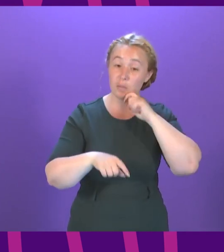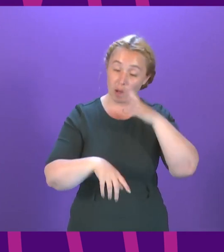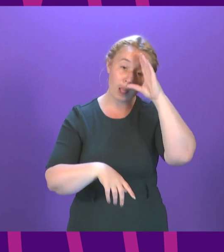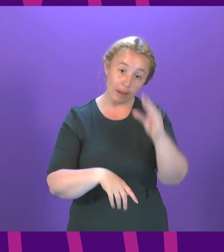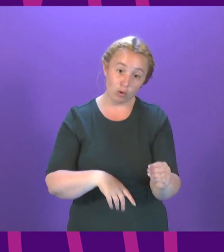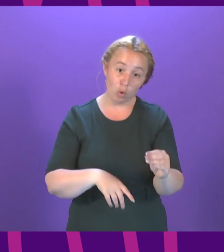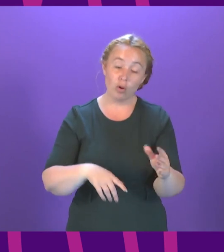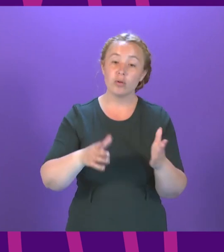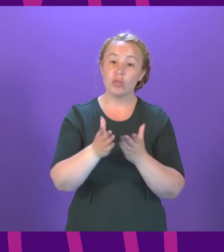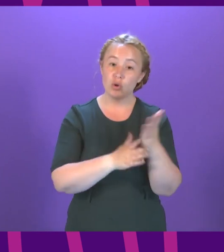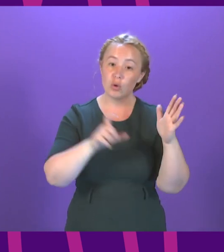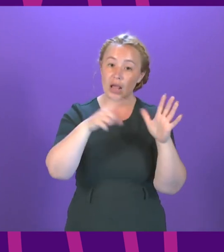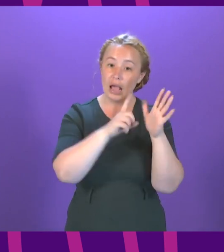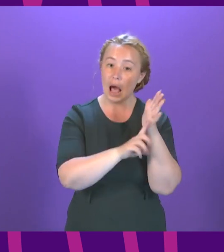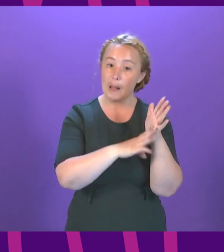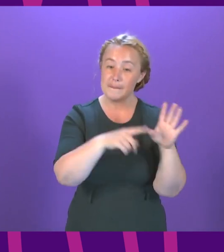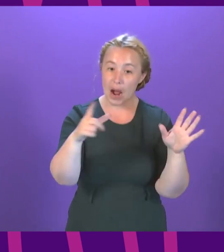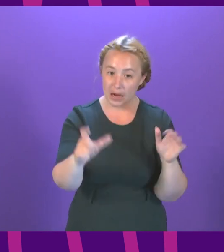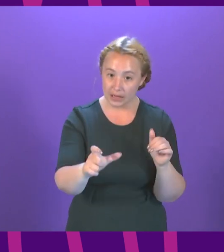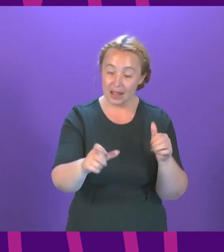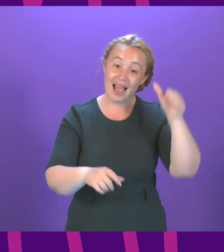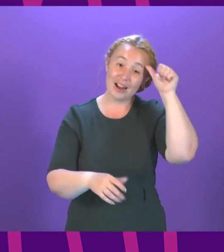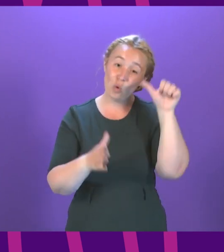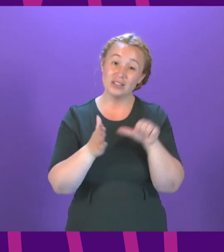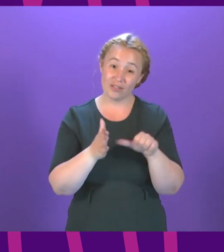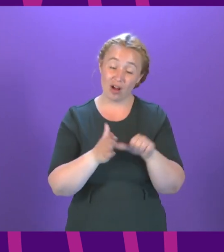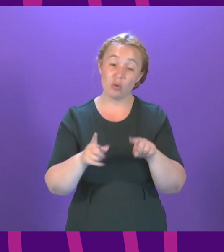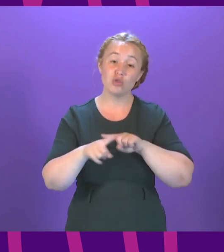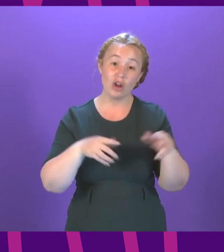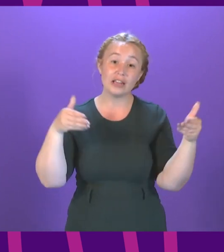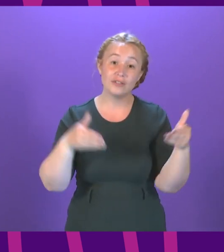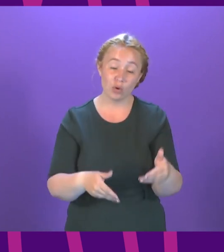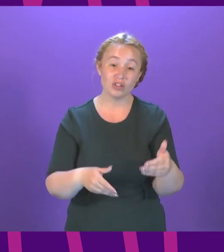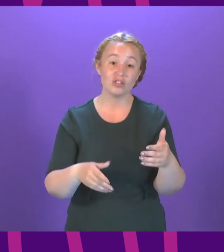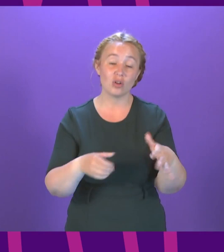I understand the difficulty, and there is a real focus on trying to alleviate the situation as much